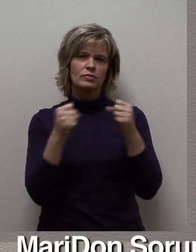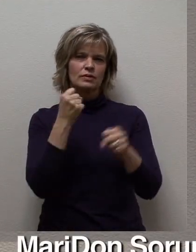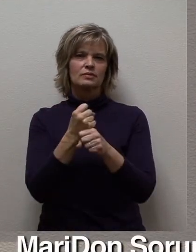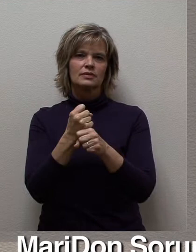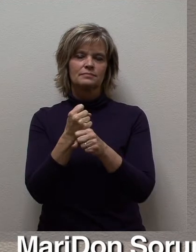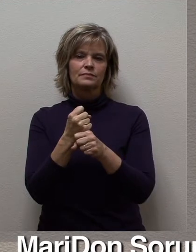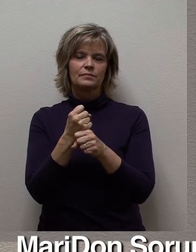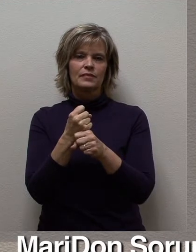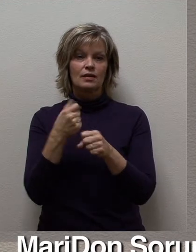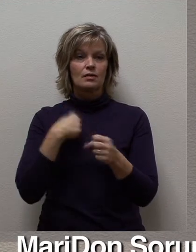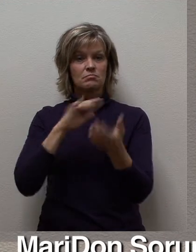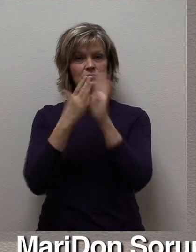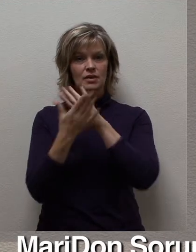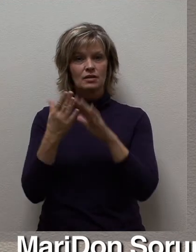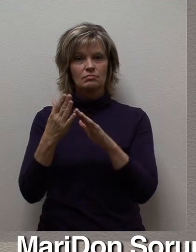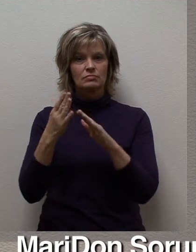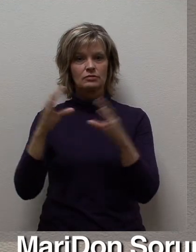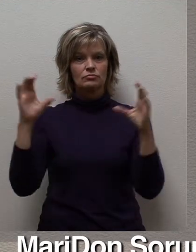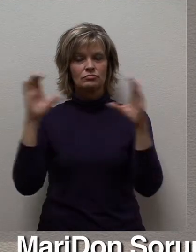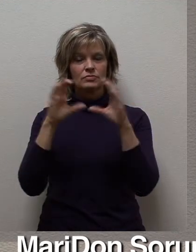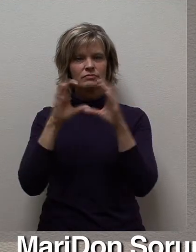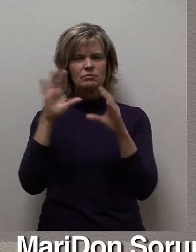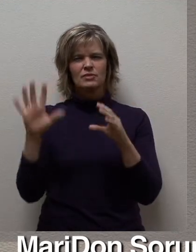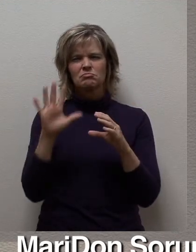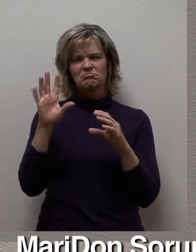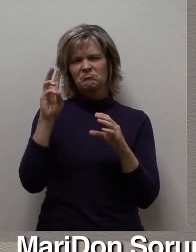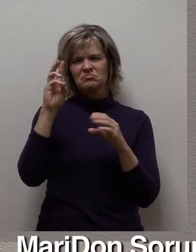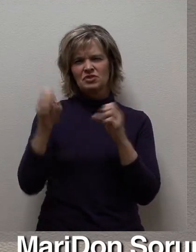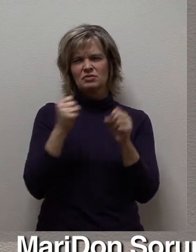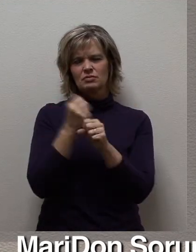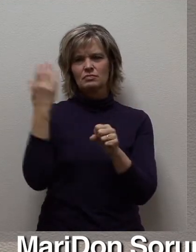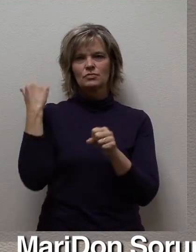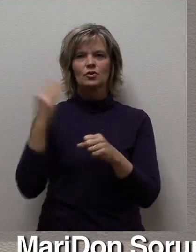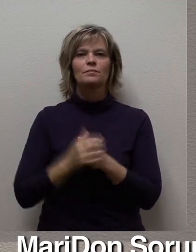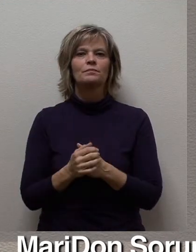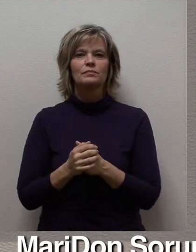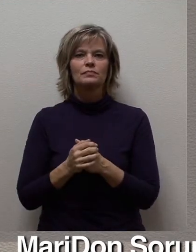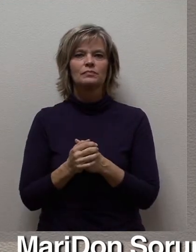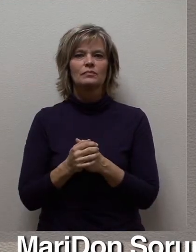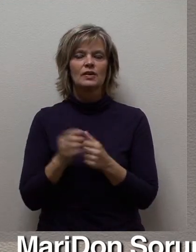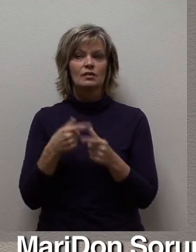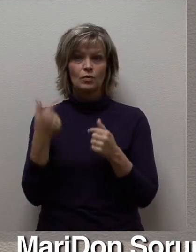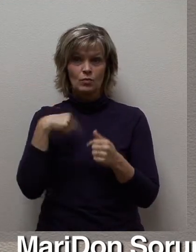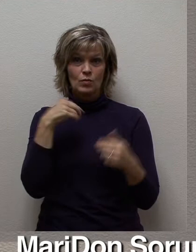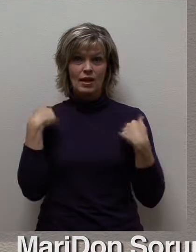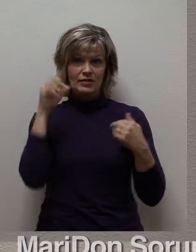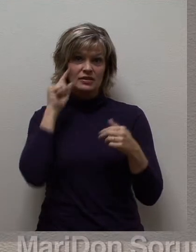I became certified about 6 years ago. And we have a deaf ministry at our church,